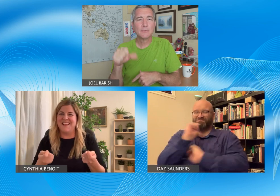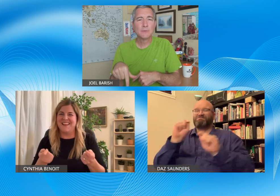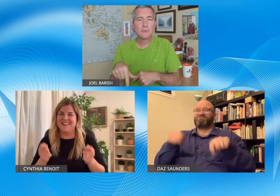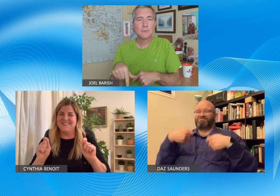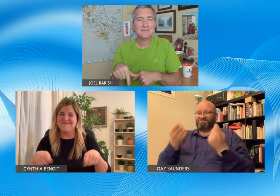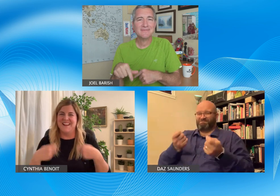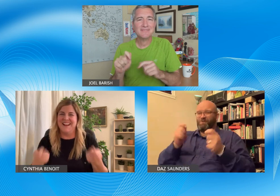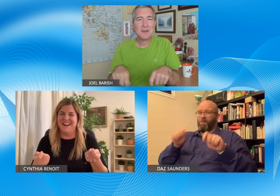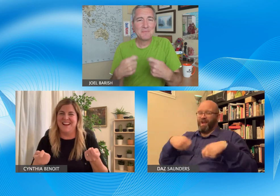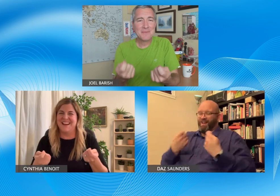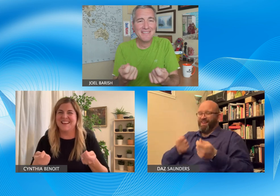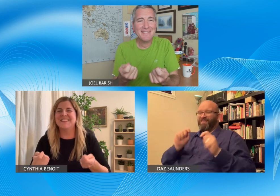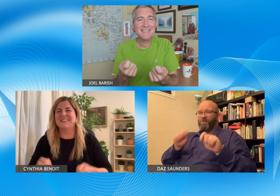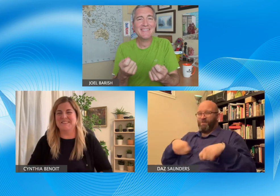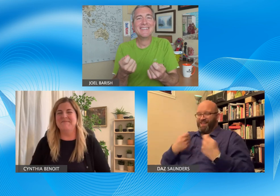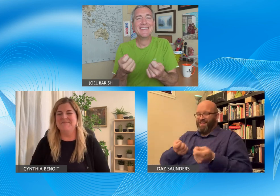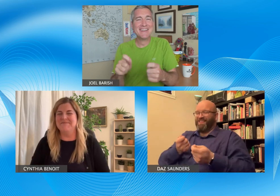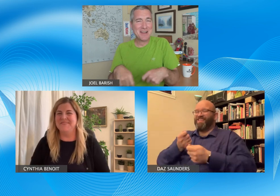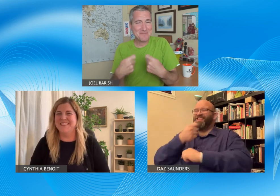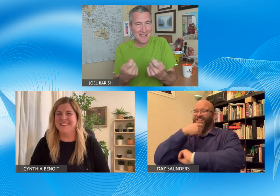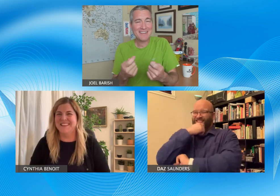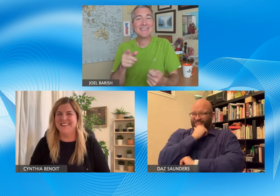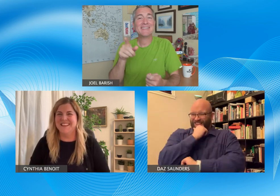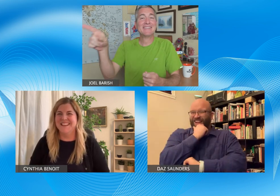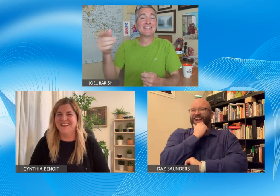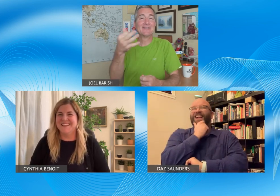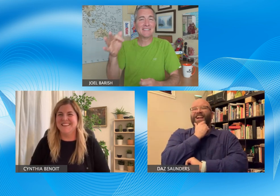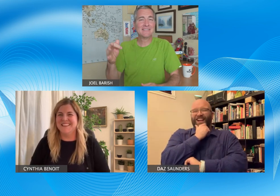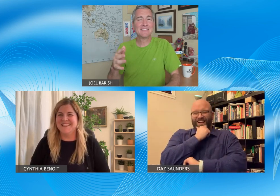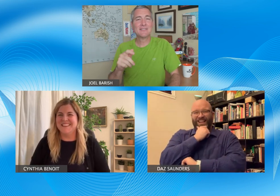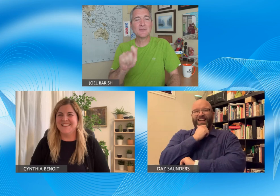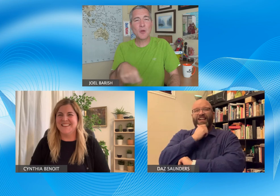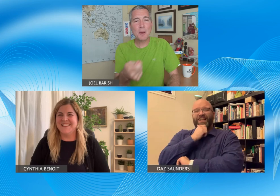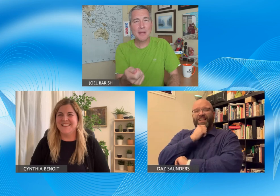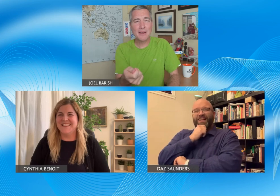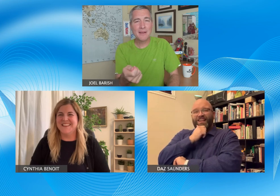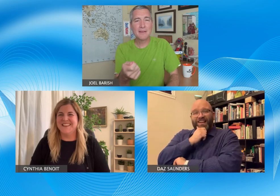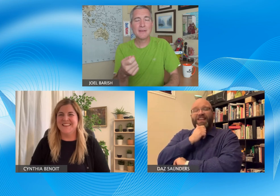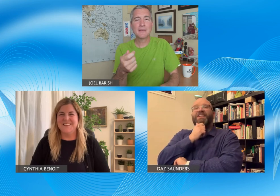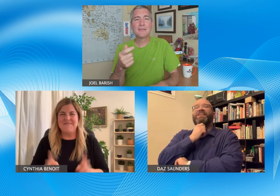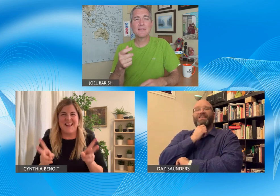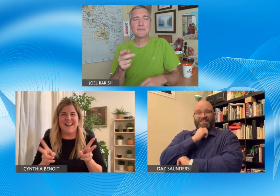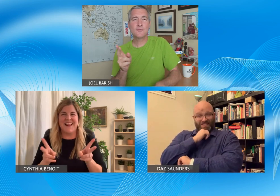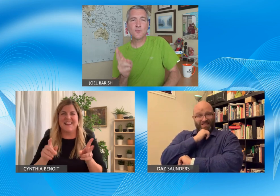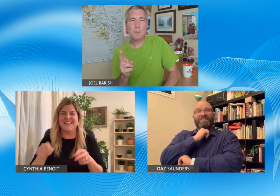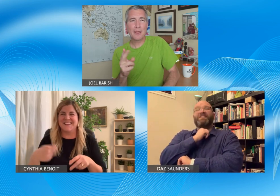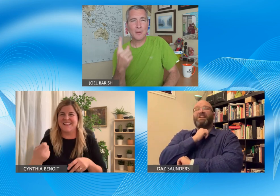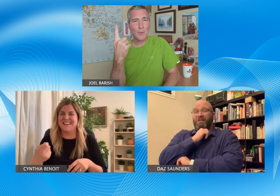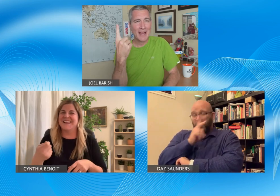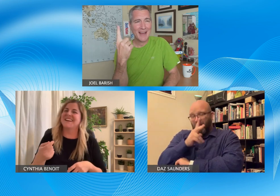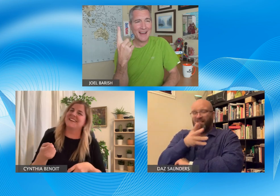* shows sign for “normal” * Normal, normal, normal In France, they sign “normal” this way.